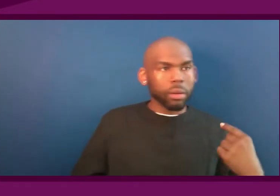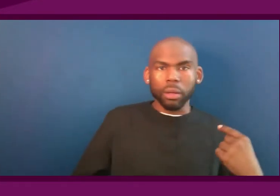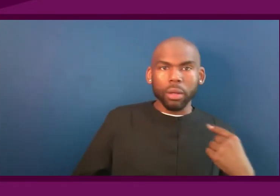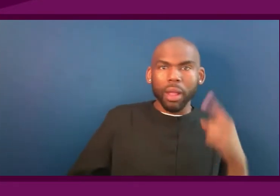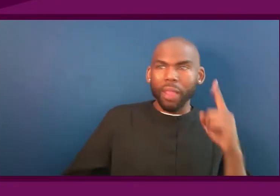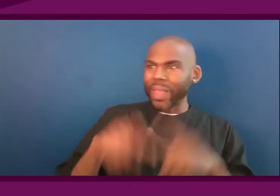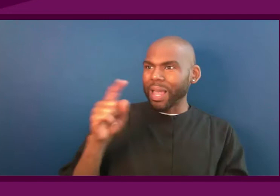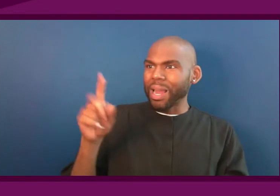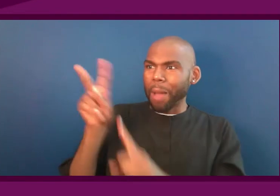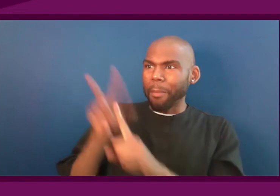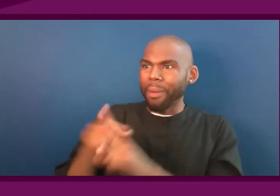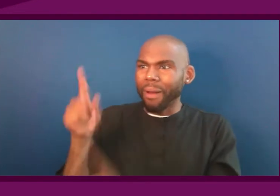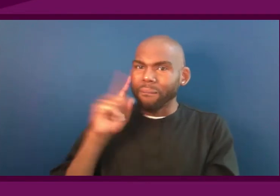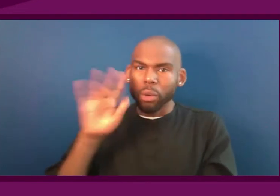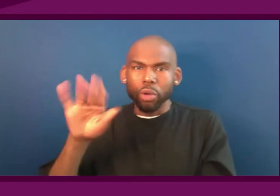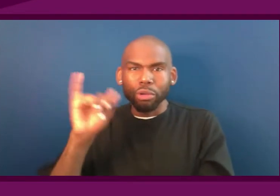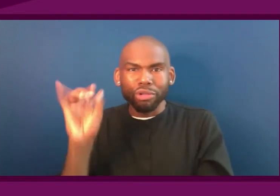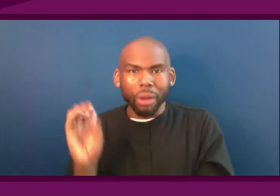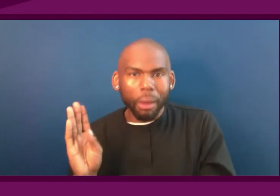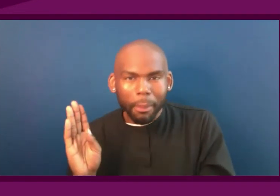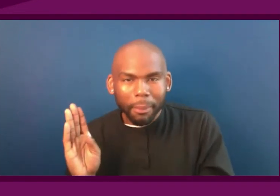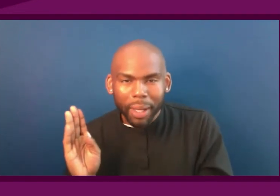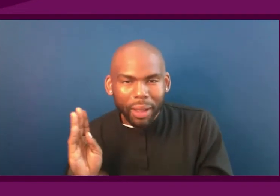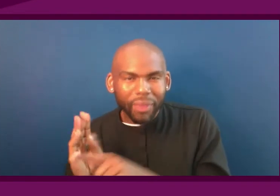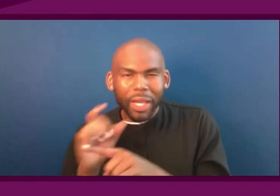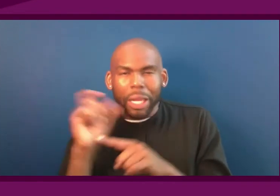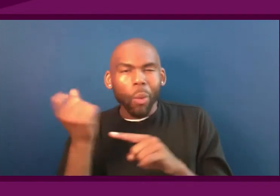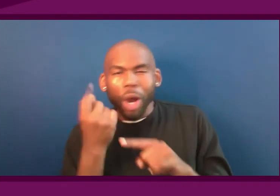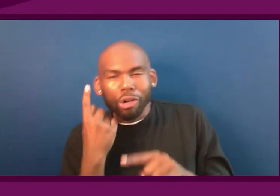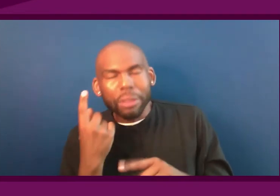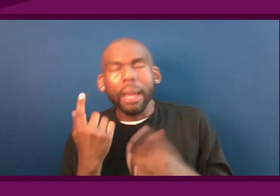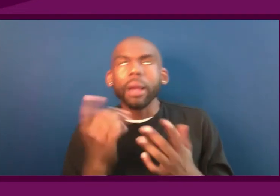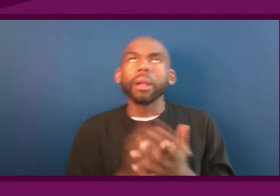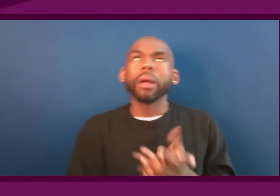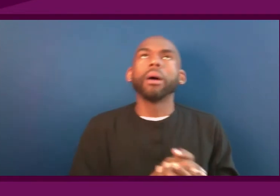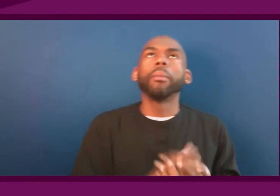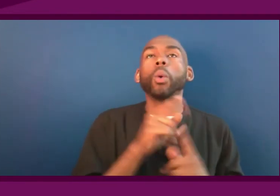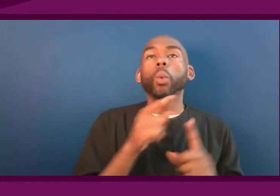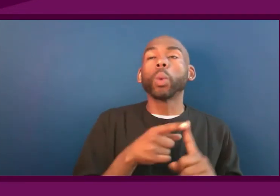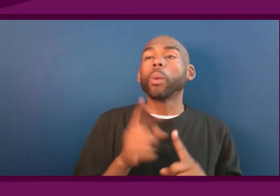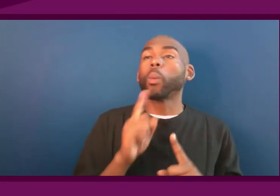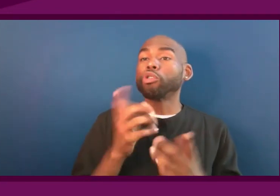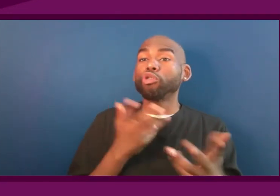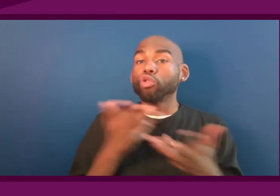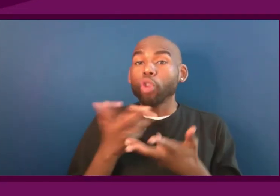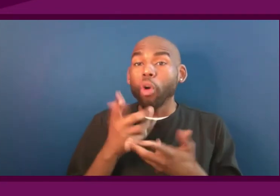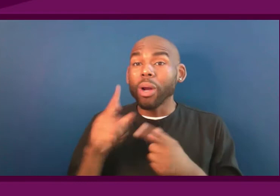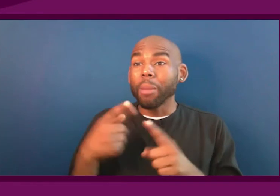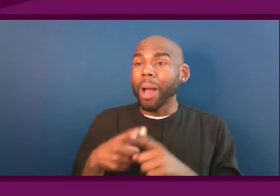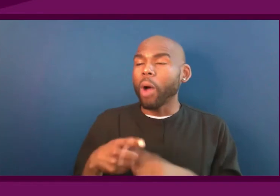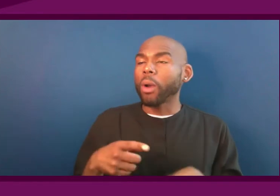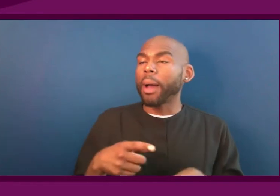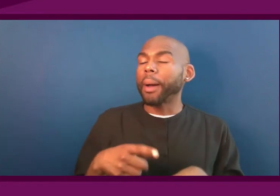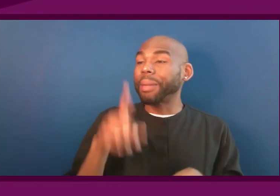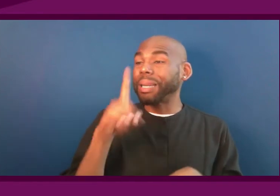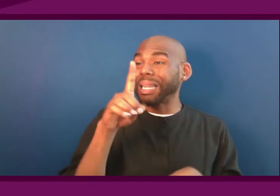if they're a person with disability and they don't know how to encourage us to self-disclose because